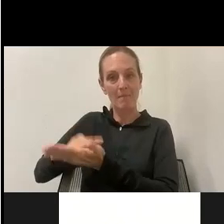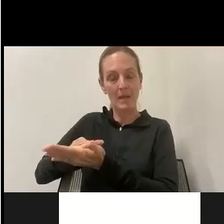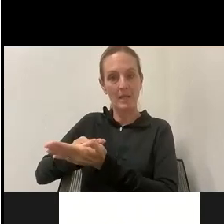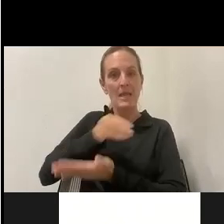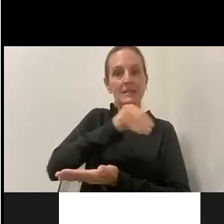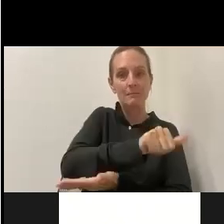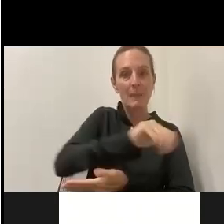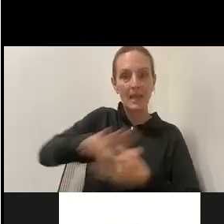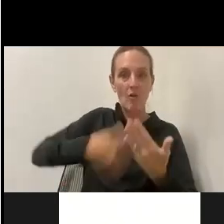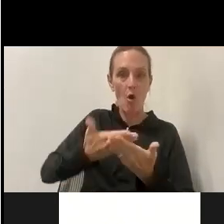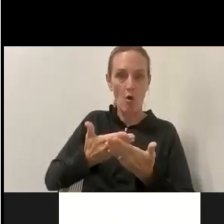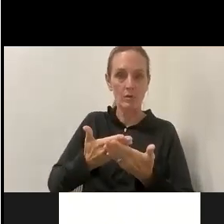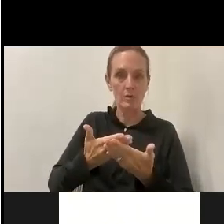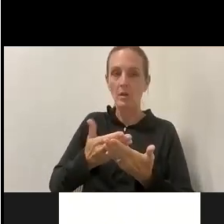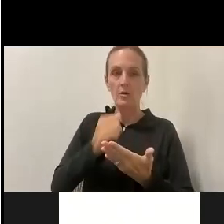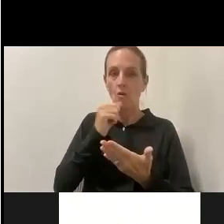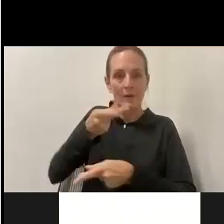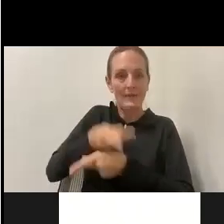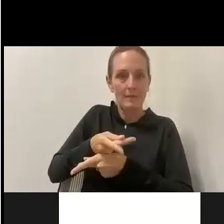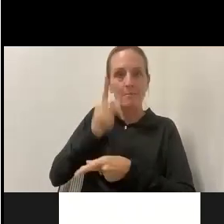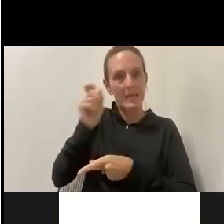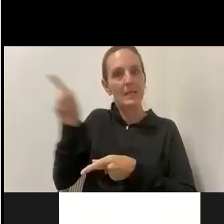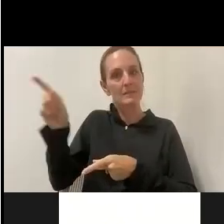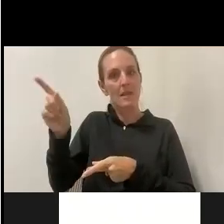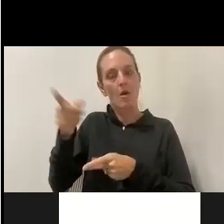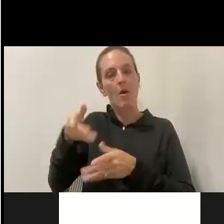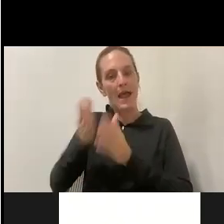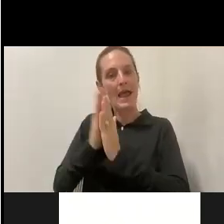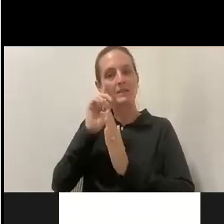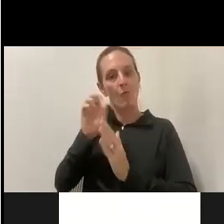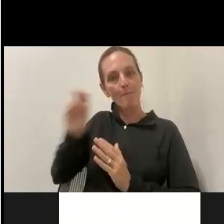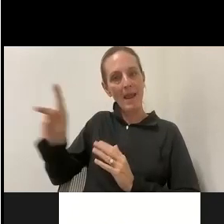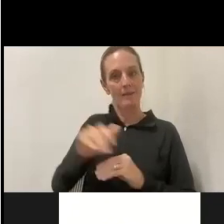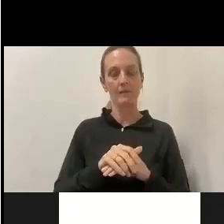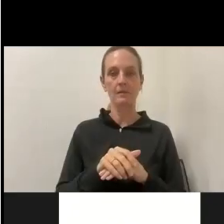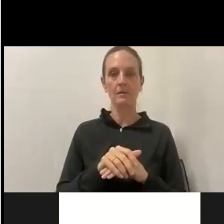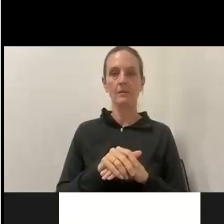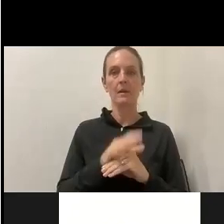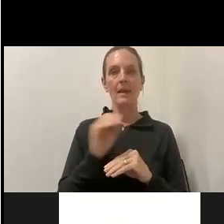will ask for it back, and it always looks better when you can leverage other funds. Next slide.